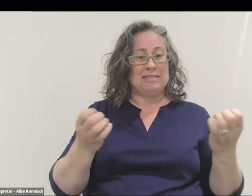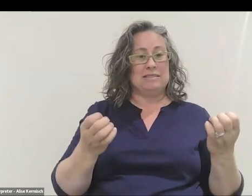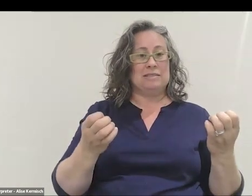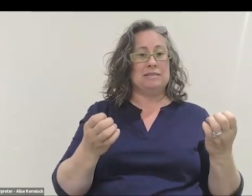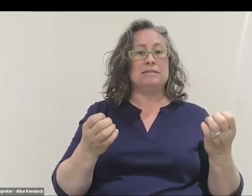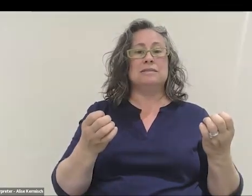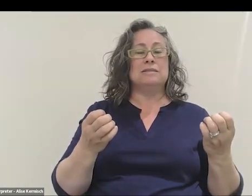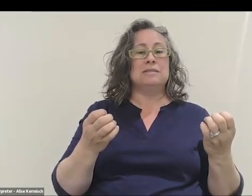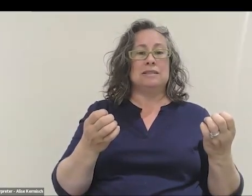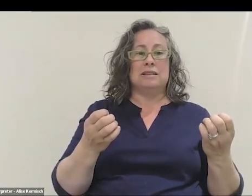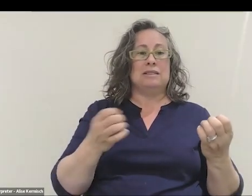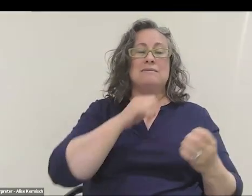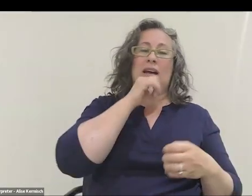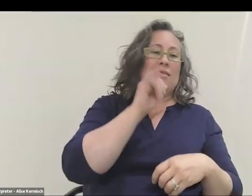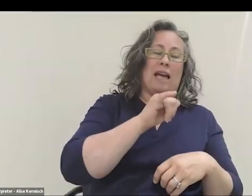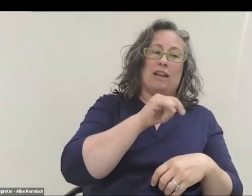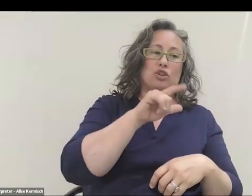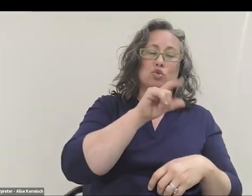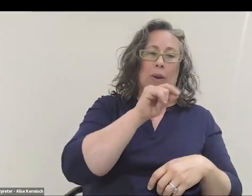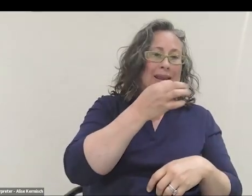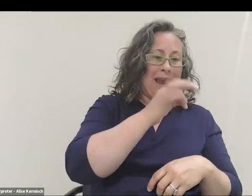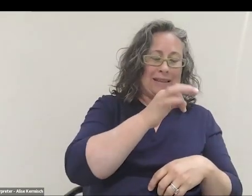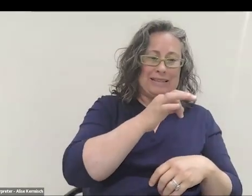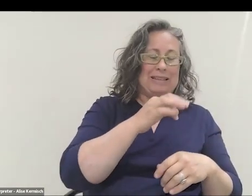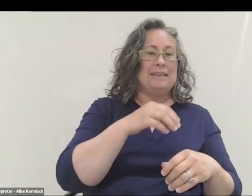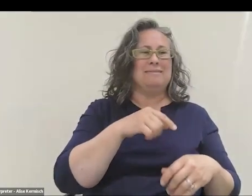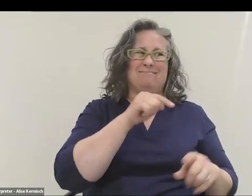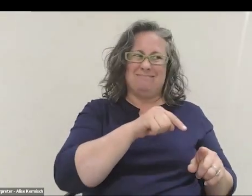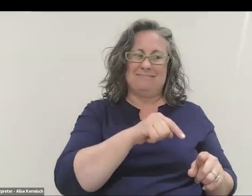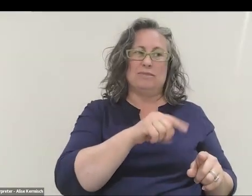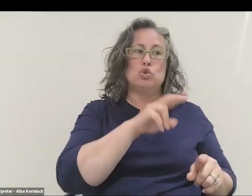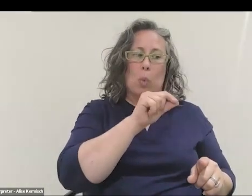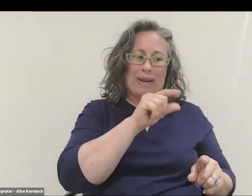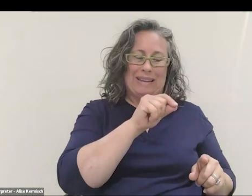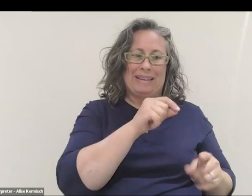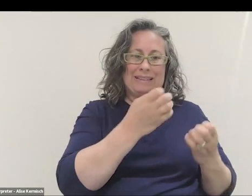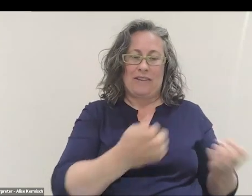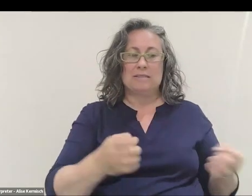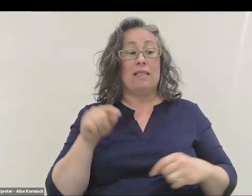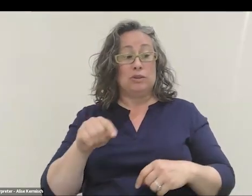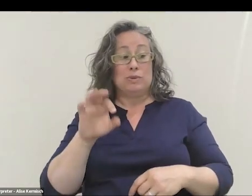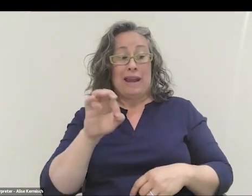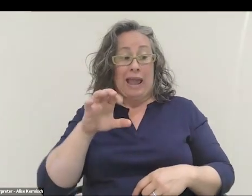like we did in 2019 when we built 20 devices. This was 900 devices, and this required a huge effort.